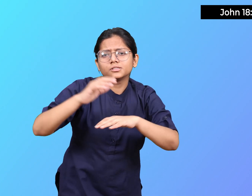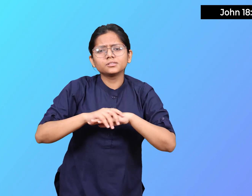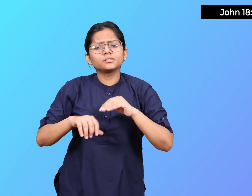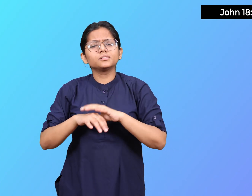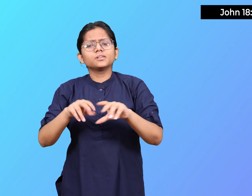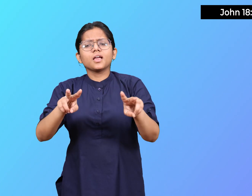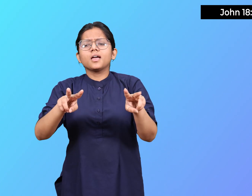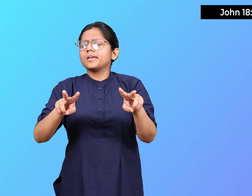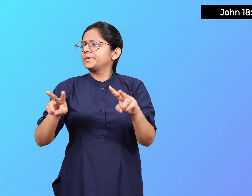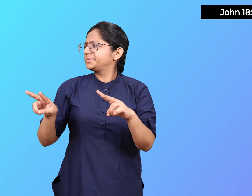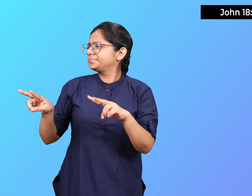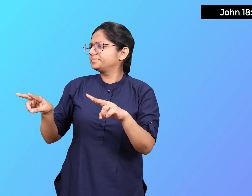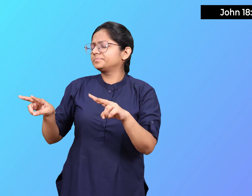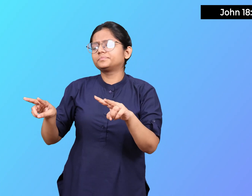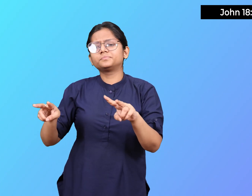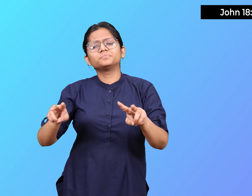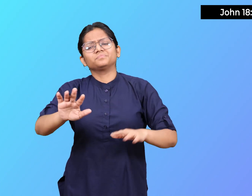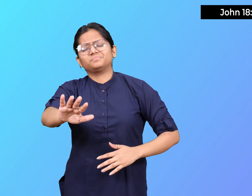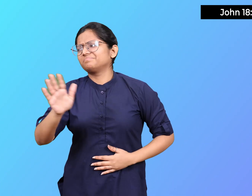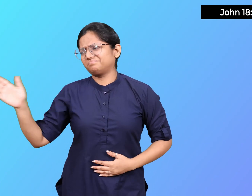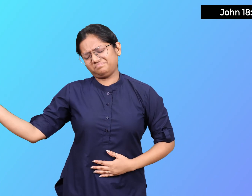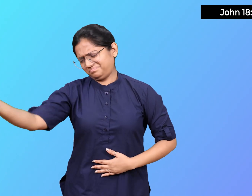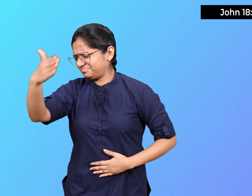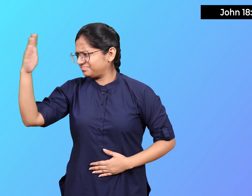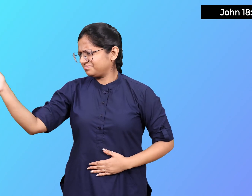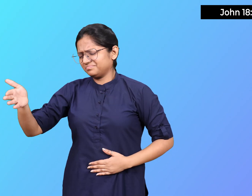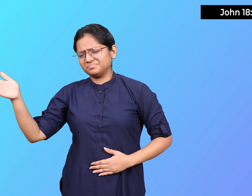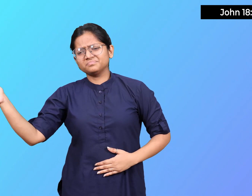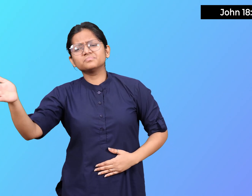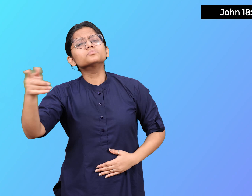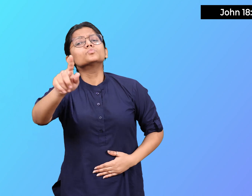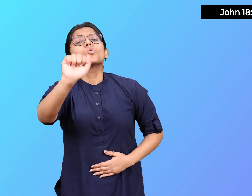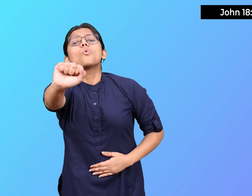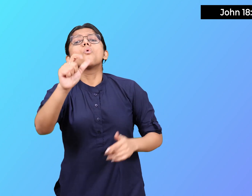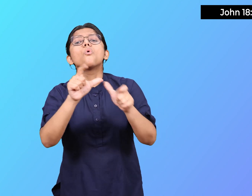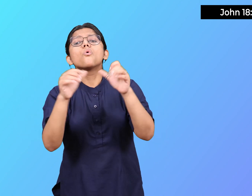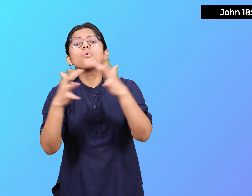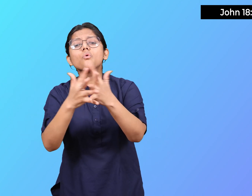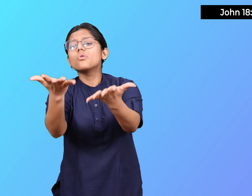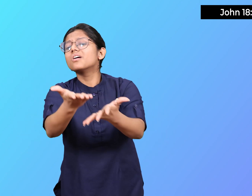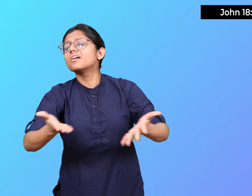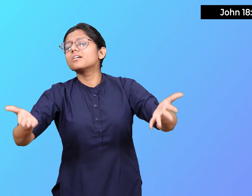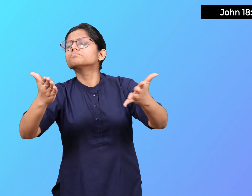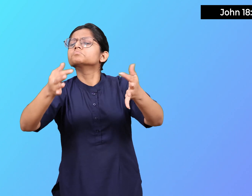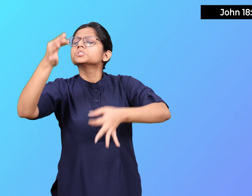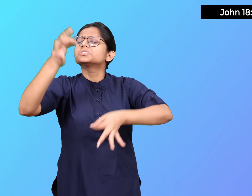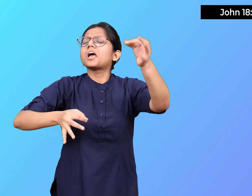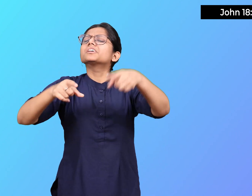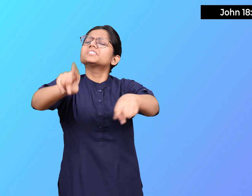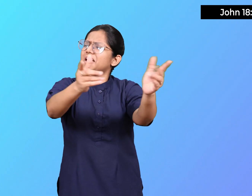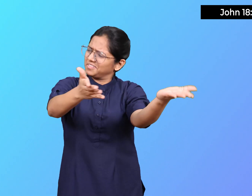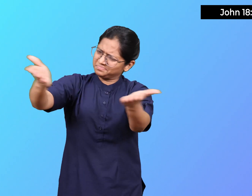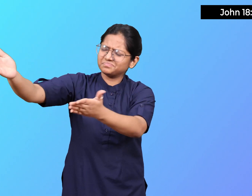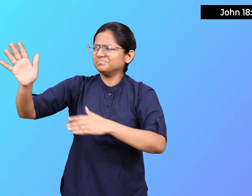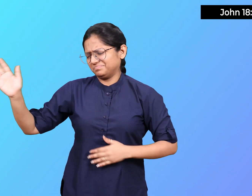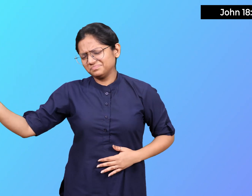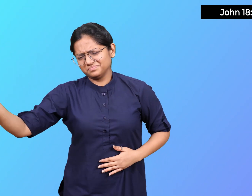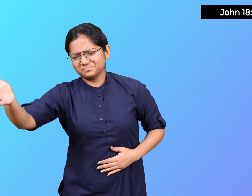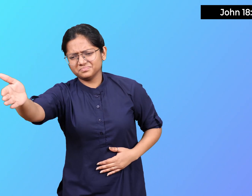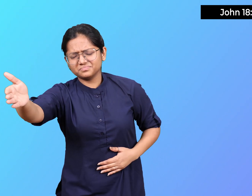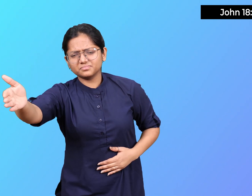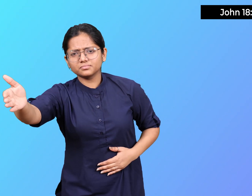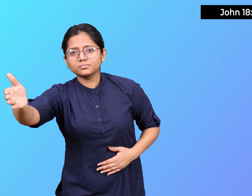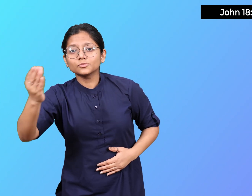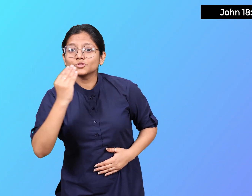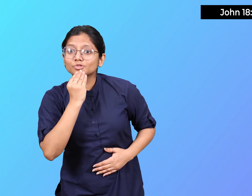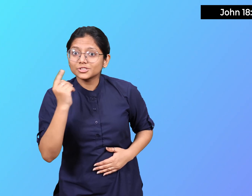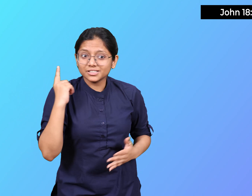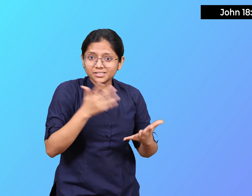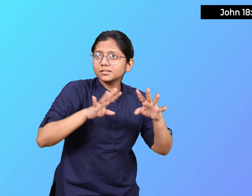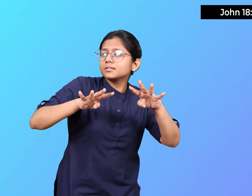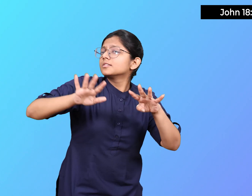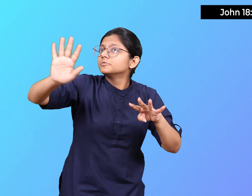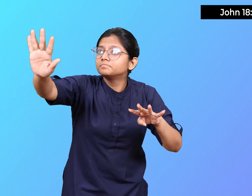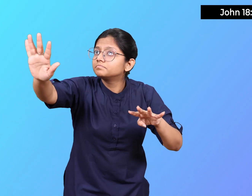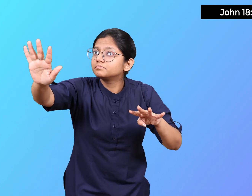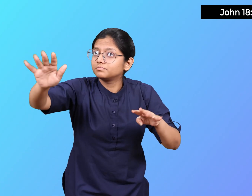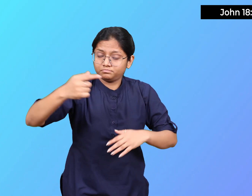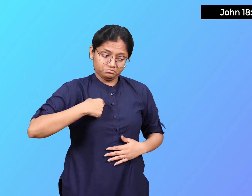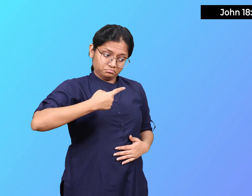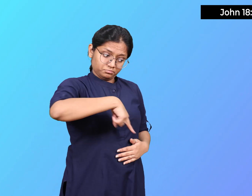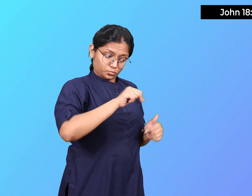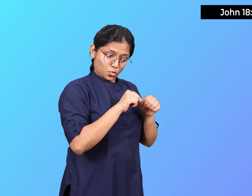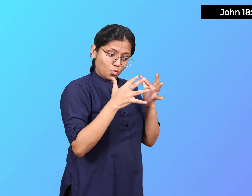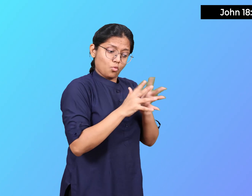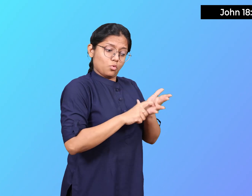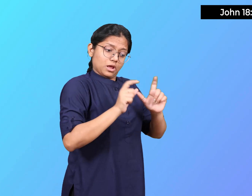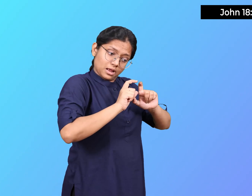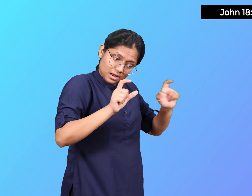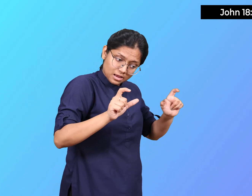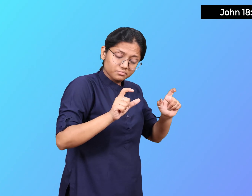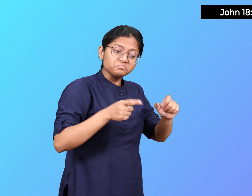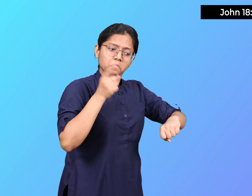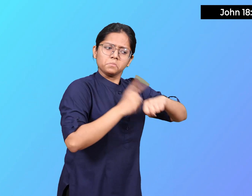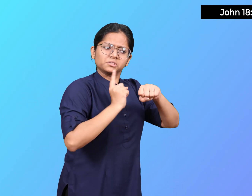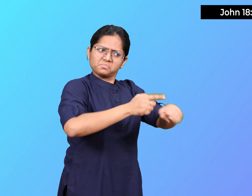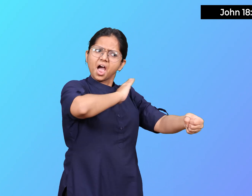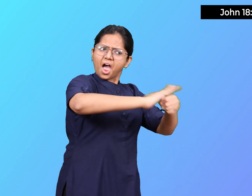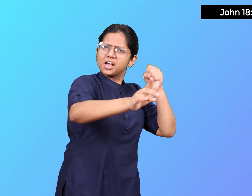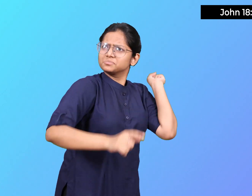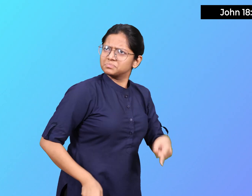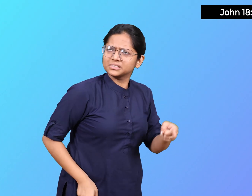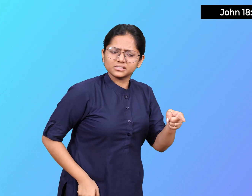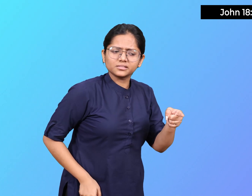Pilate said to them, “You take him yourselves and judge him by your own law.” The Jewish leaders answered, “Our law says he should be killed.